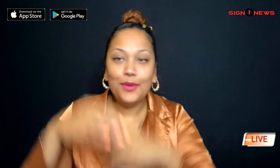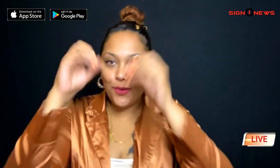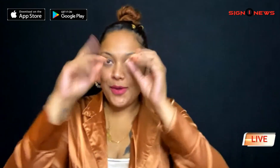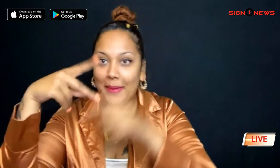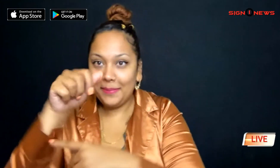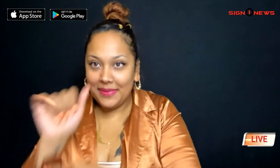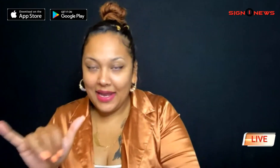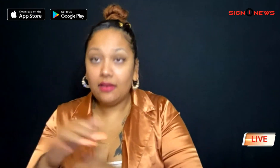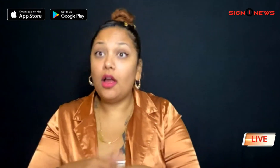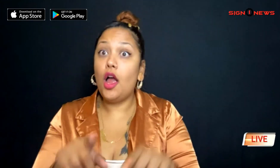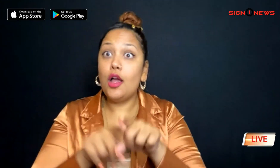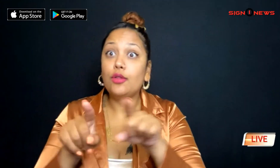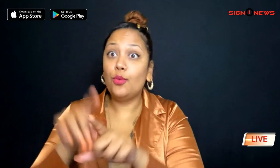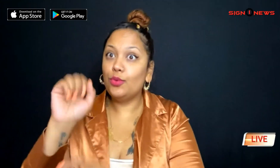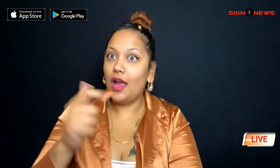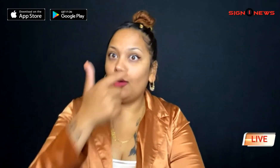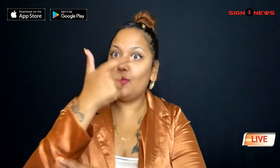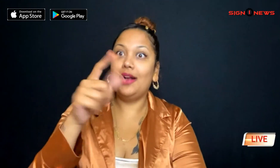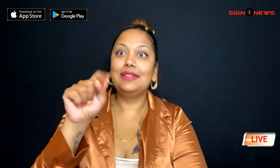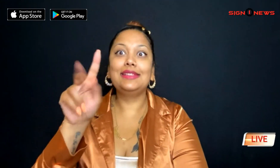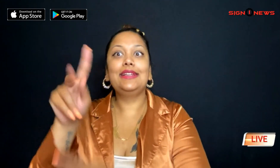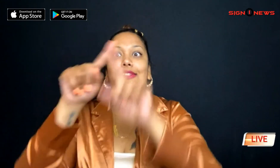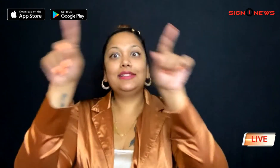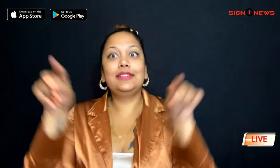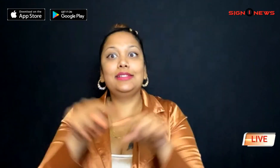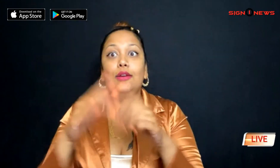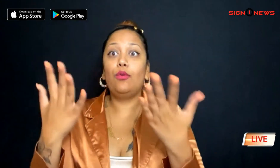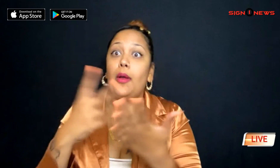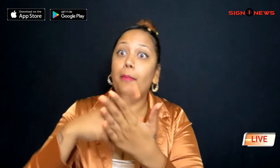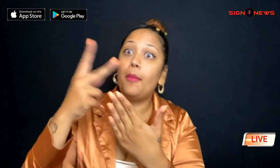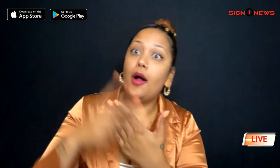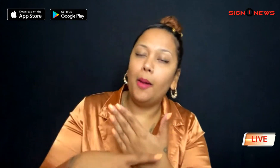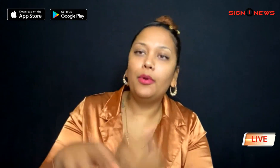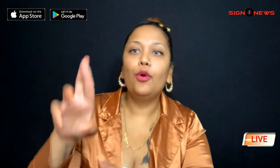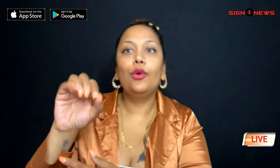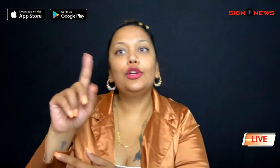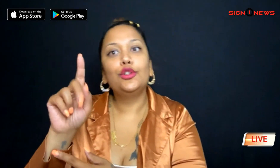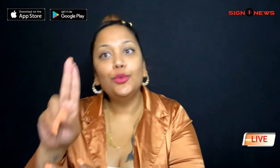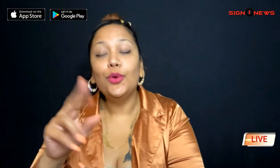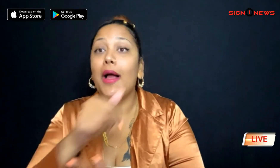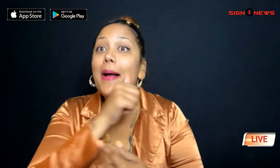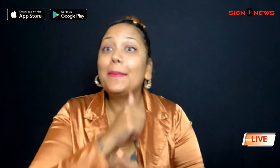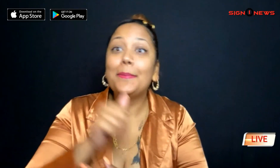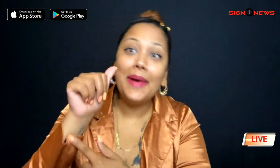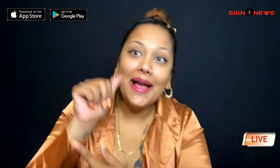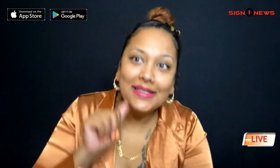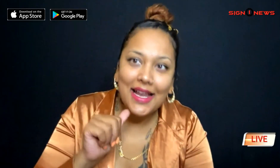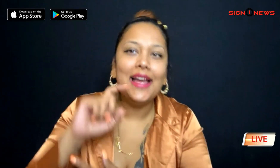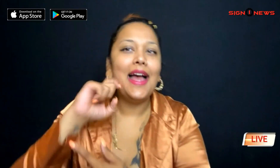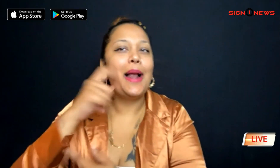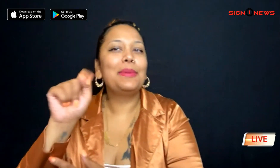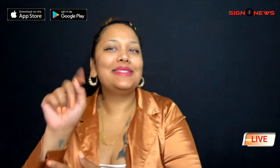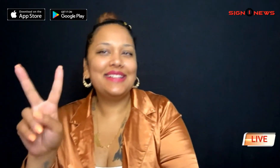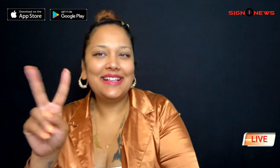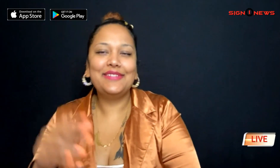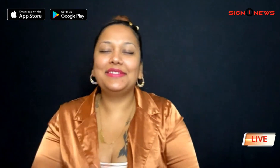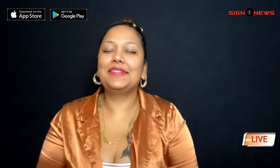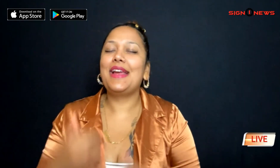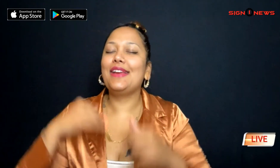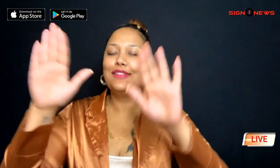store on your smart phone and you can also watch on Roku Amazon and Apple TV have a great